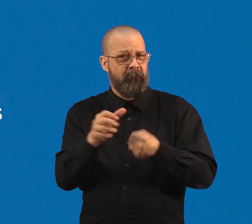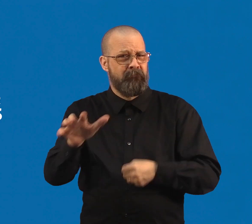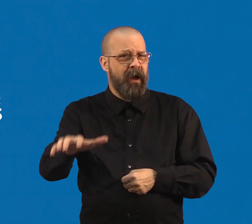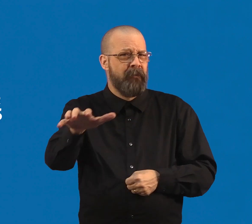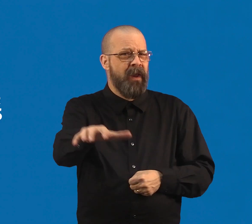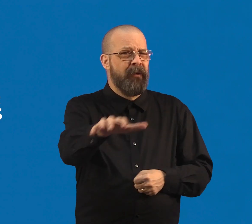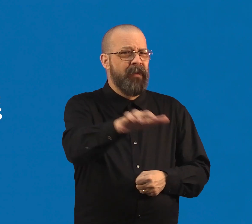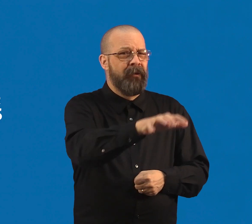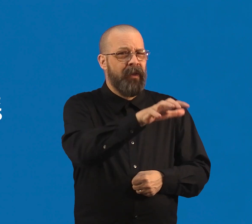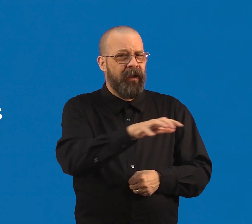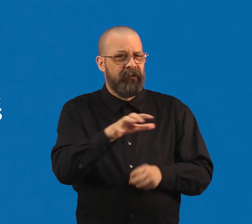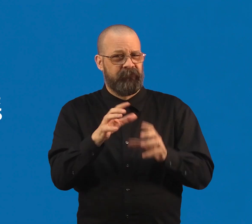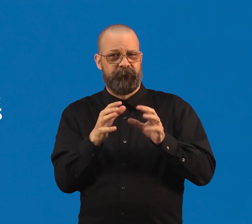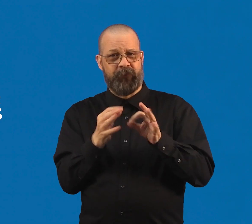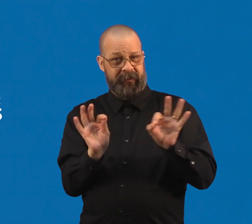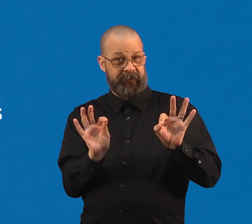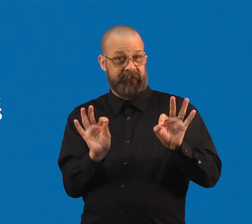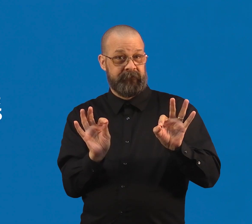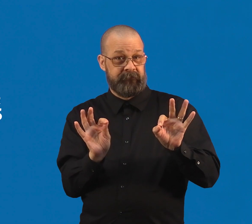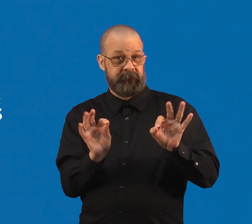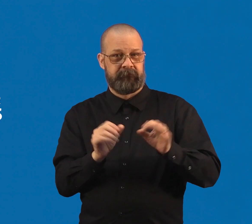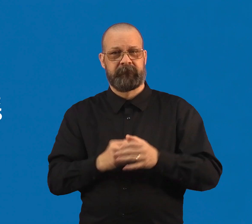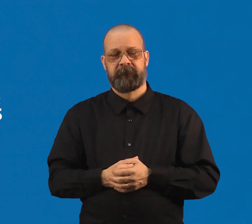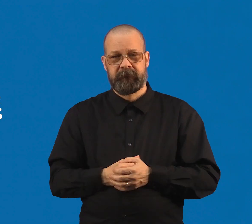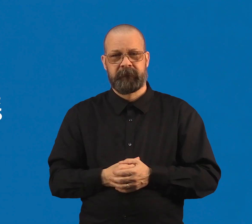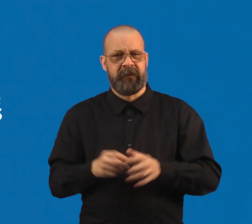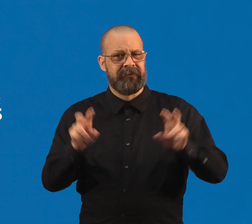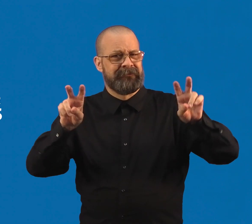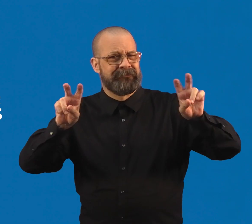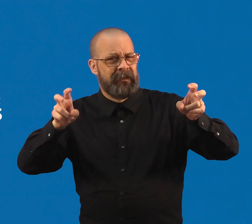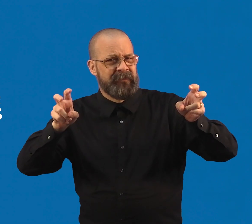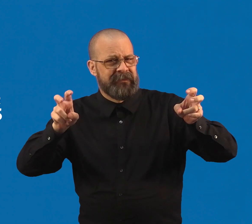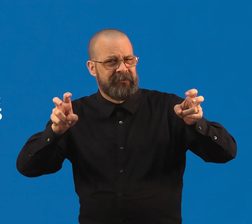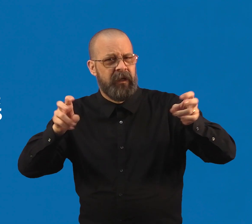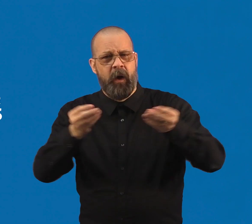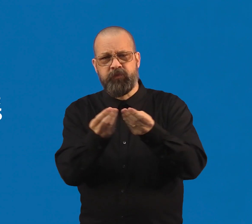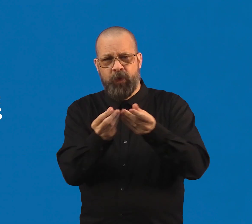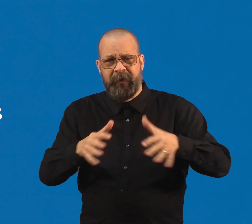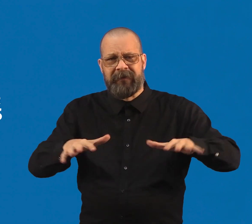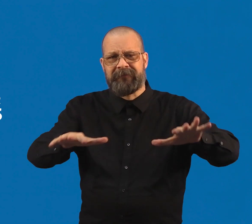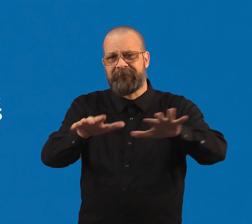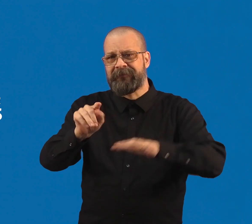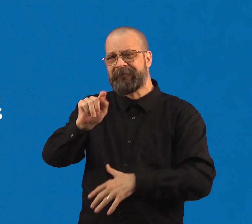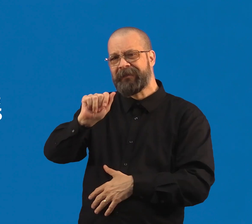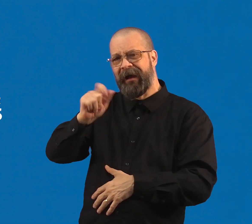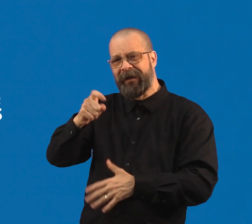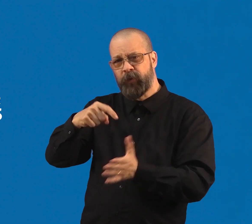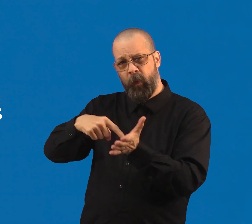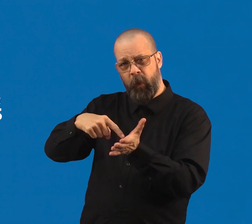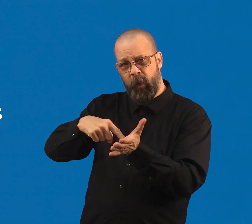is hosting 12 free workshops that could help lower your property tax bill.